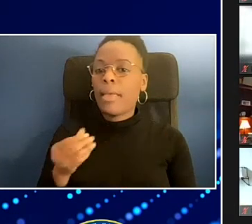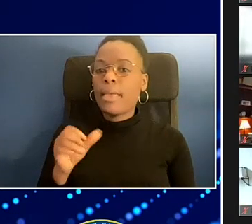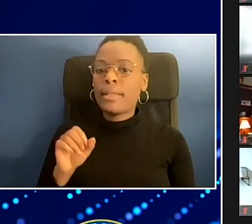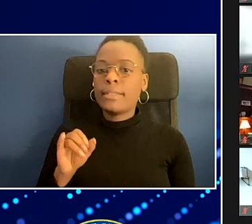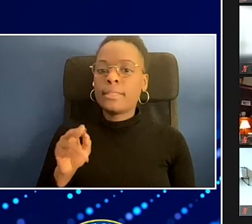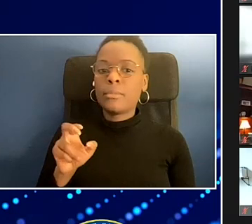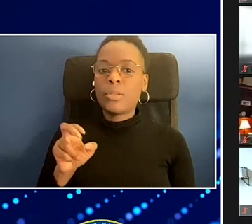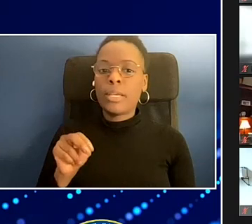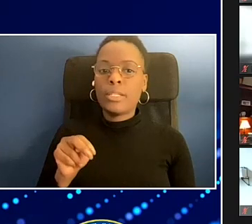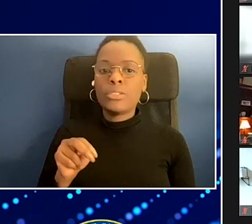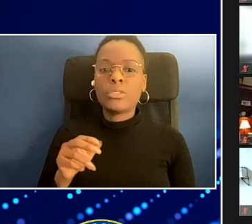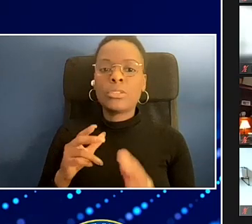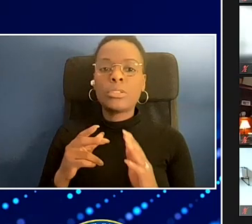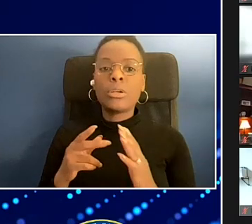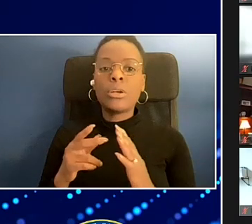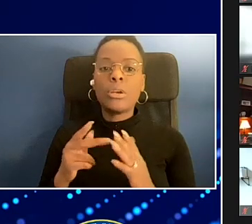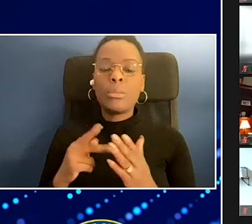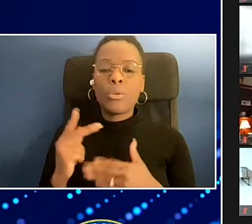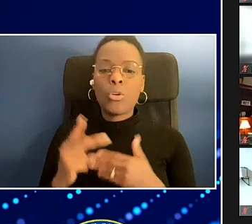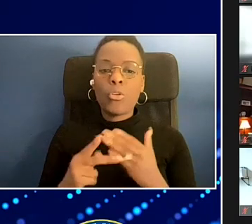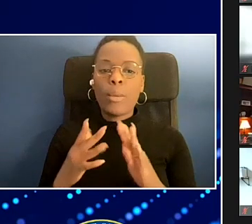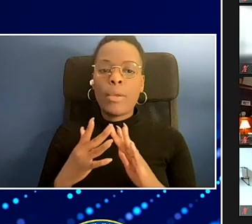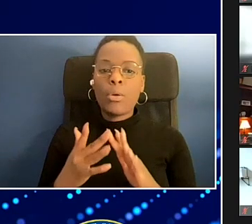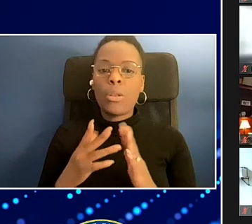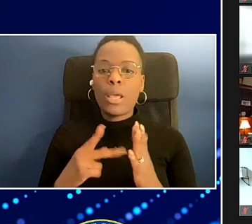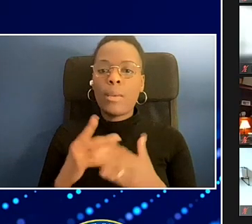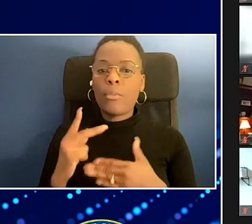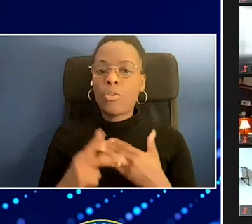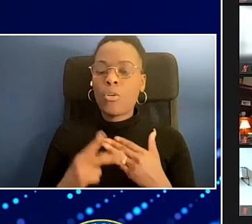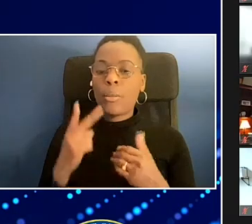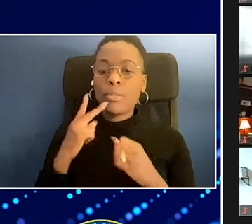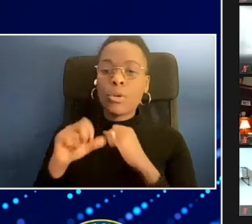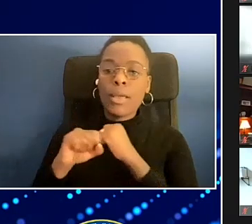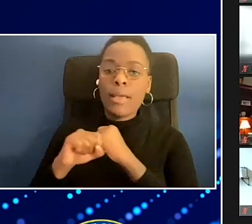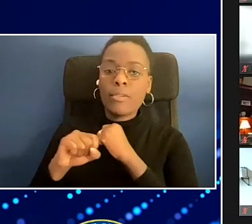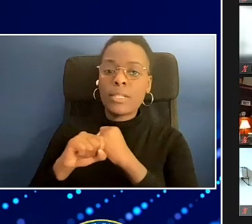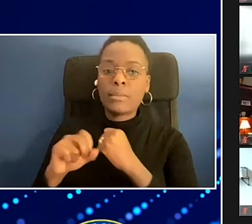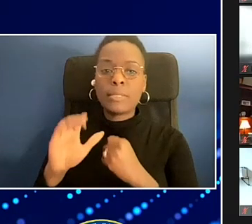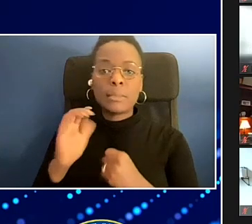I saw advertisements that made it look like a good school and a good program, and I couldn't have been more wrong.